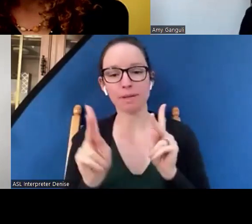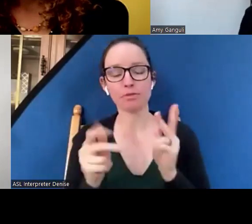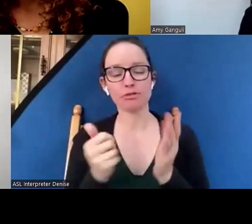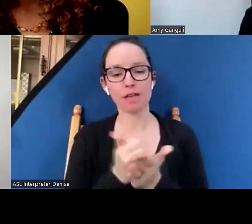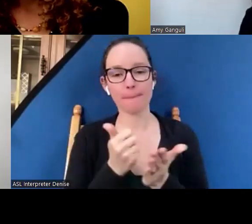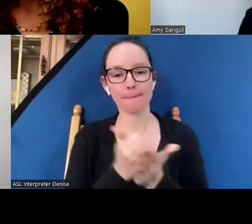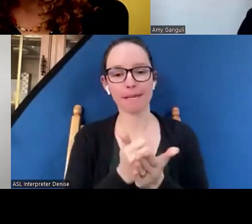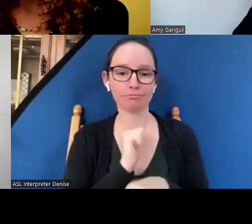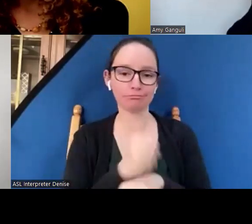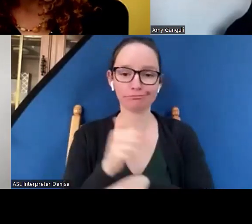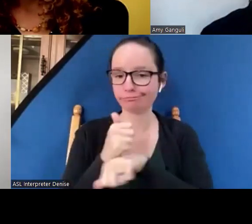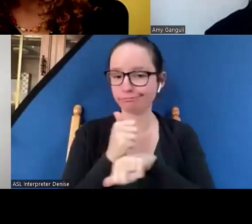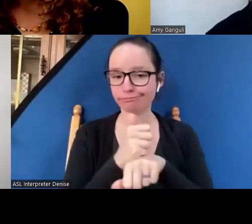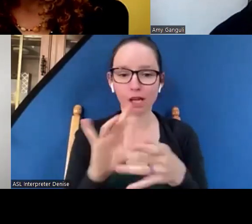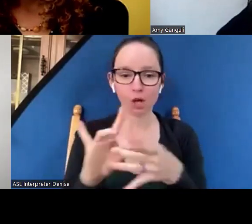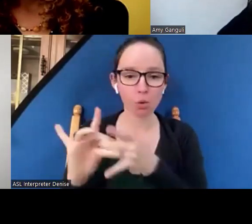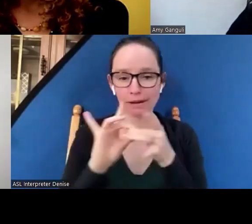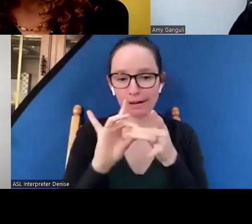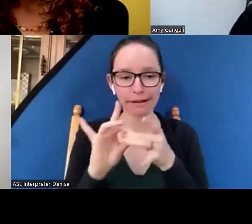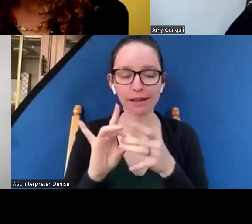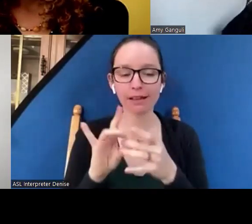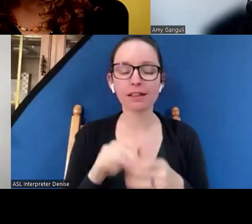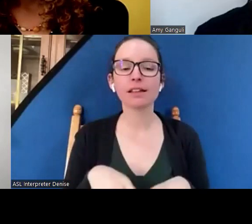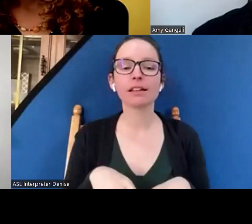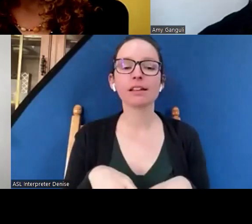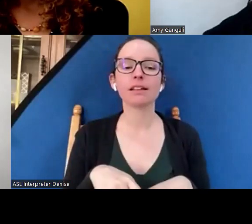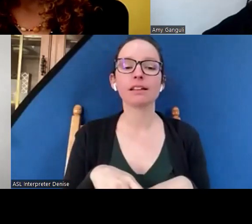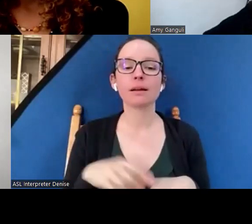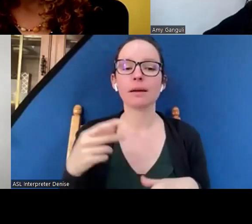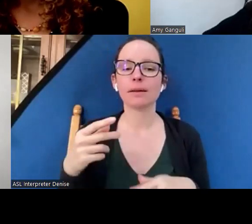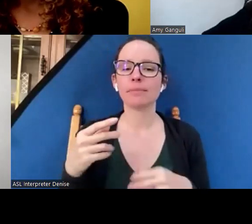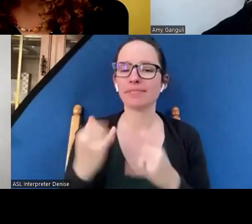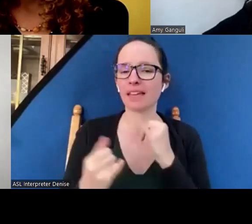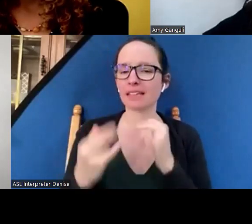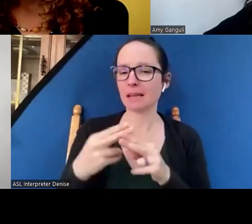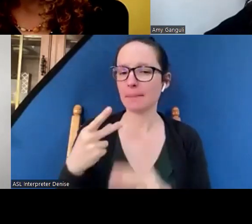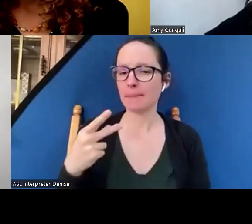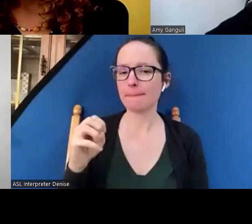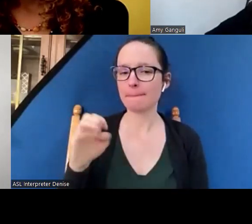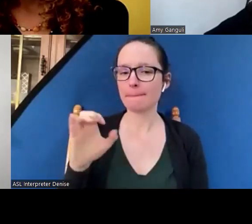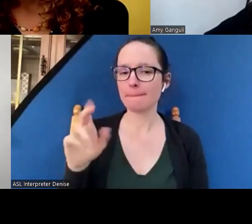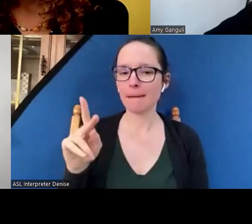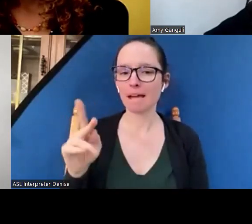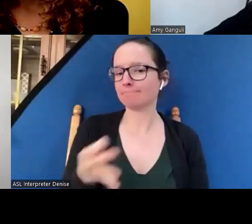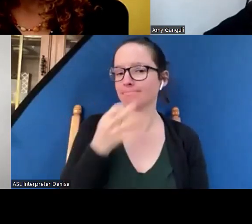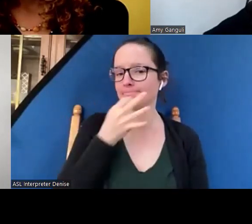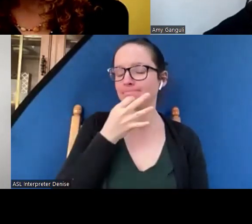Danelle Peck is an expert teacher, instructor, facilitator from the Climate Hub and came in and really ramped stuff up later